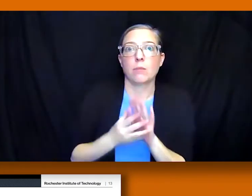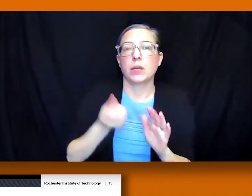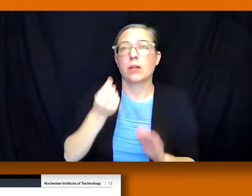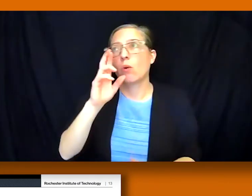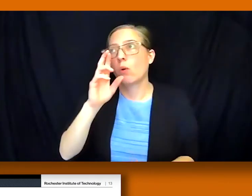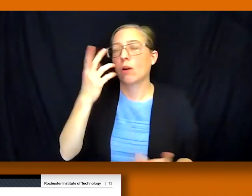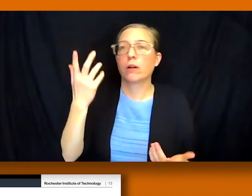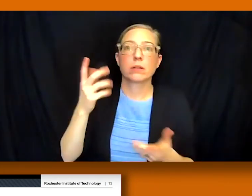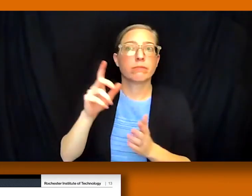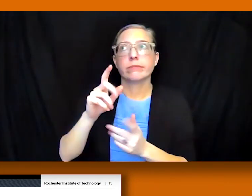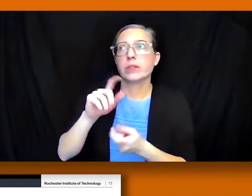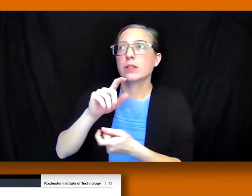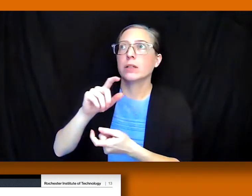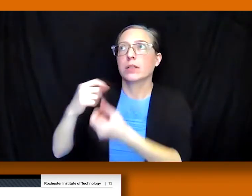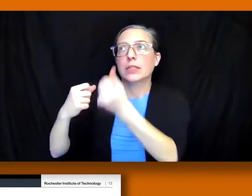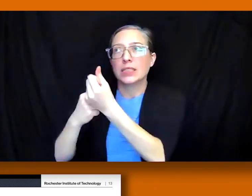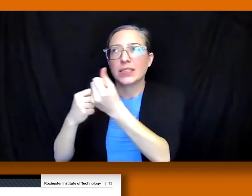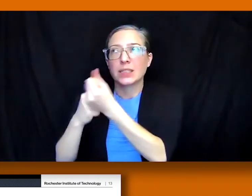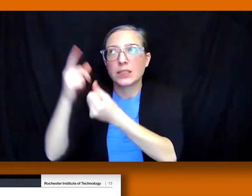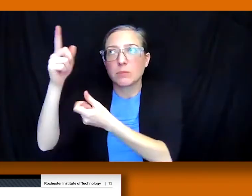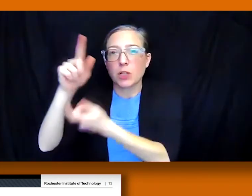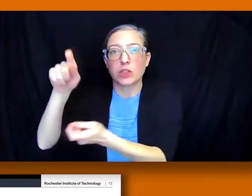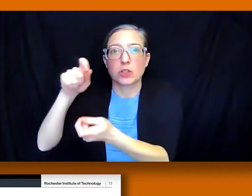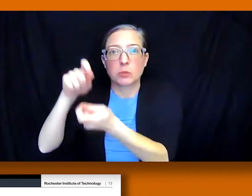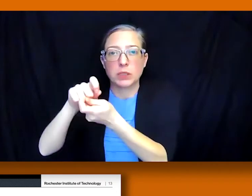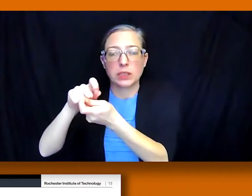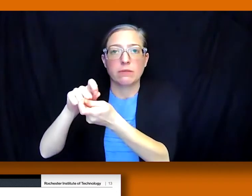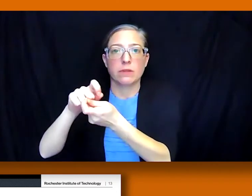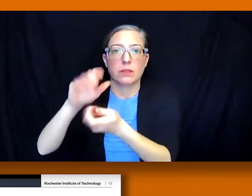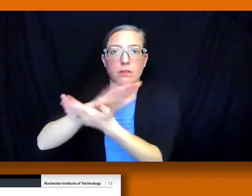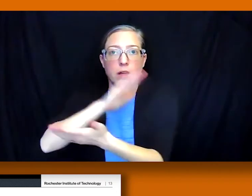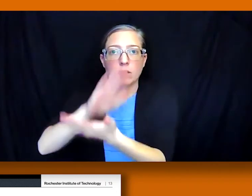such as a bio sketch, current and pending.